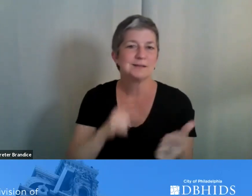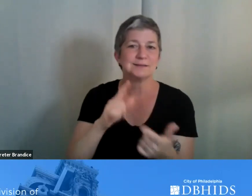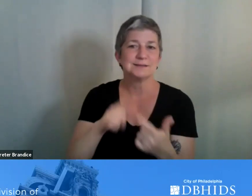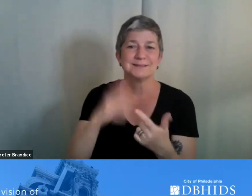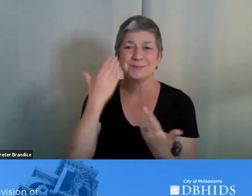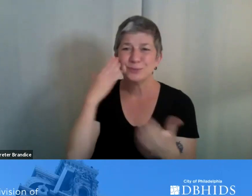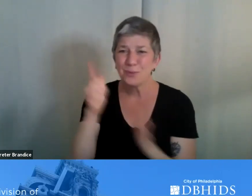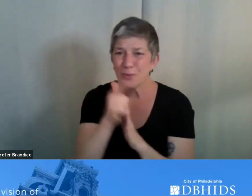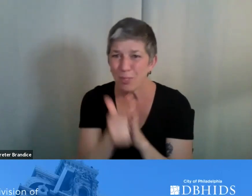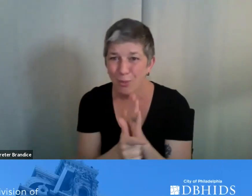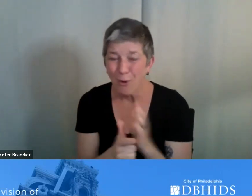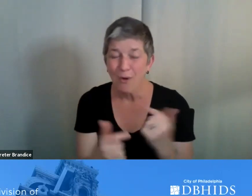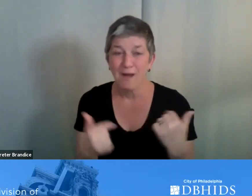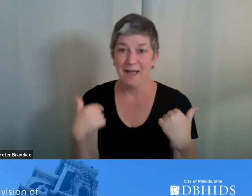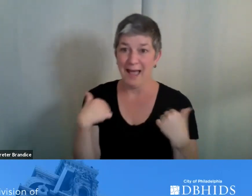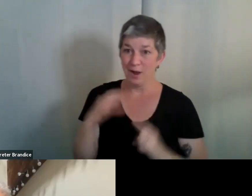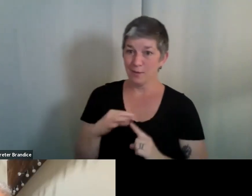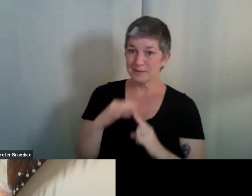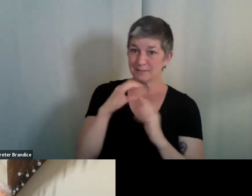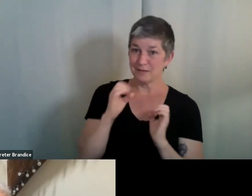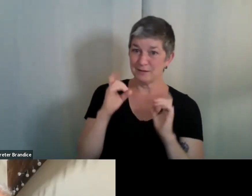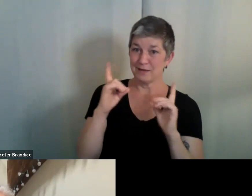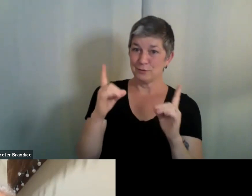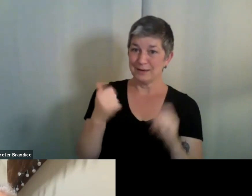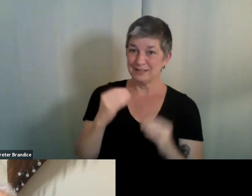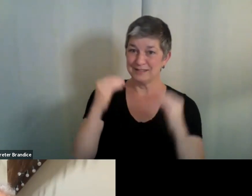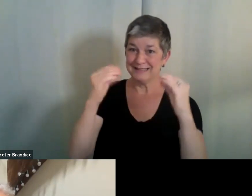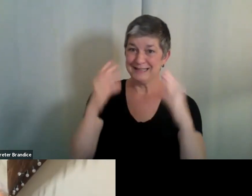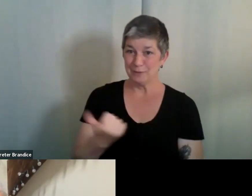Like I was a special ed teacher prior to having kids with